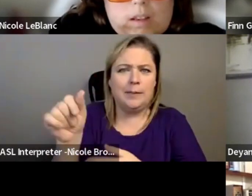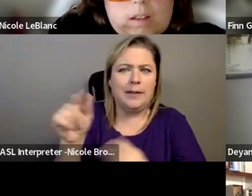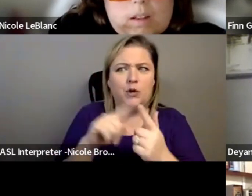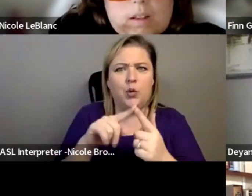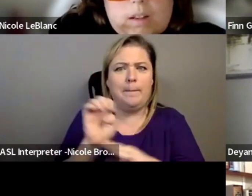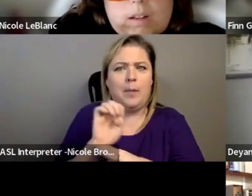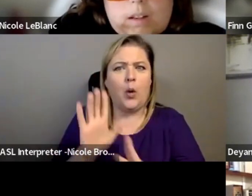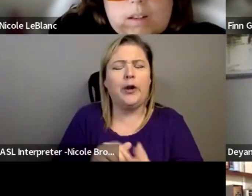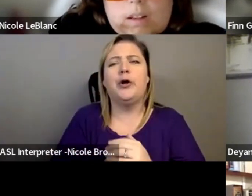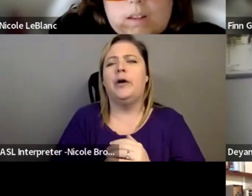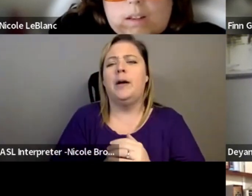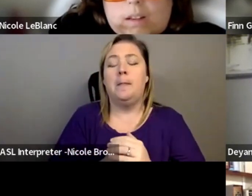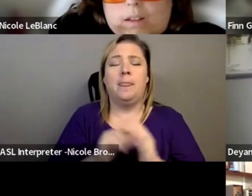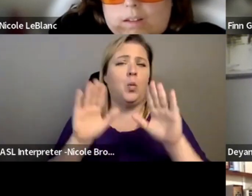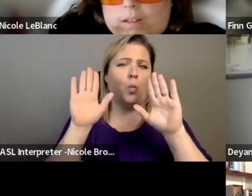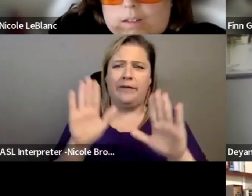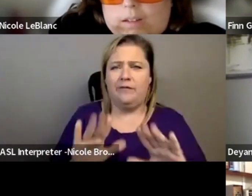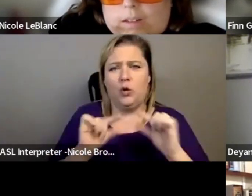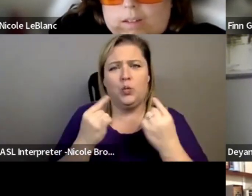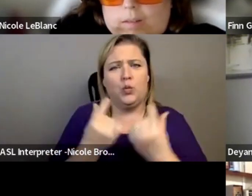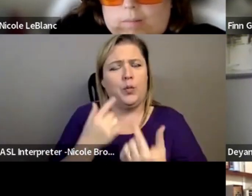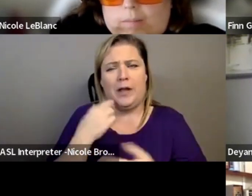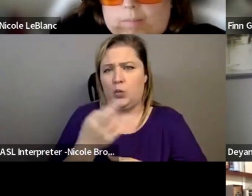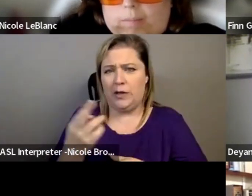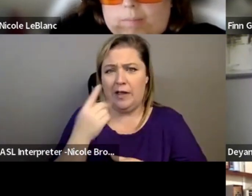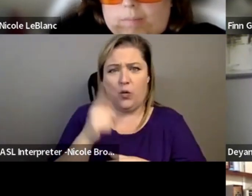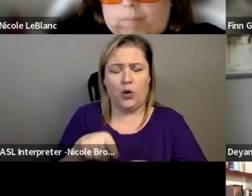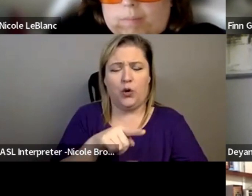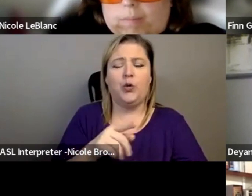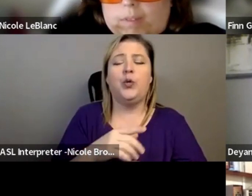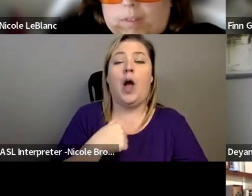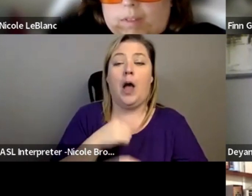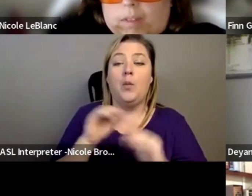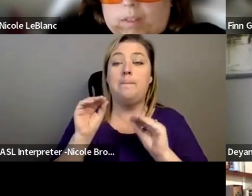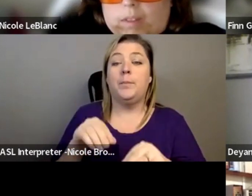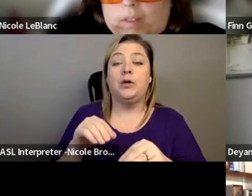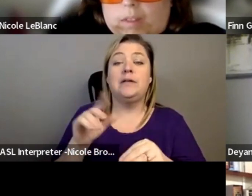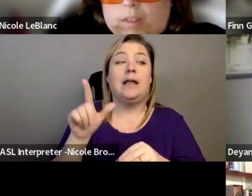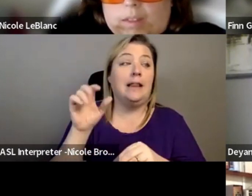So they're a really fantastic resource. That again, I'll put their link in the chat. It's